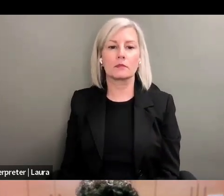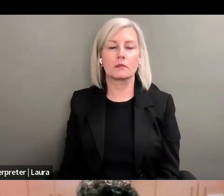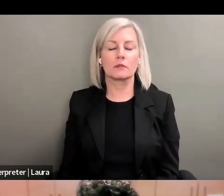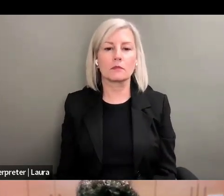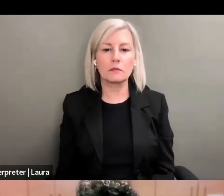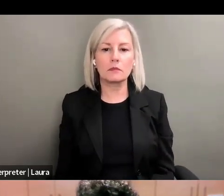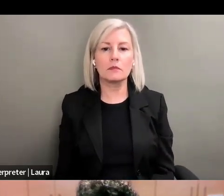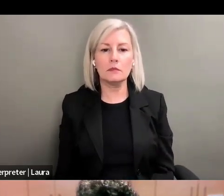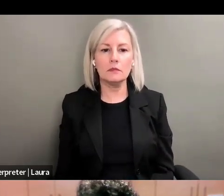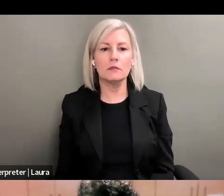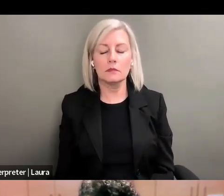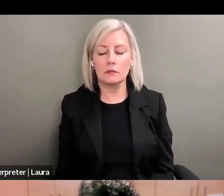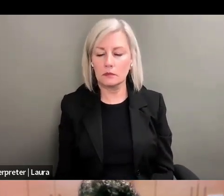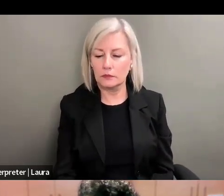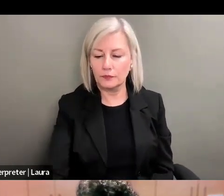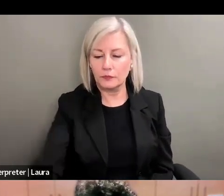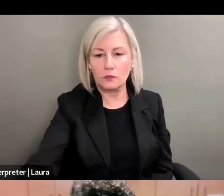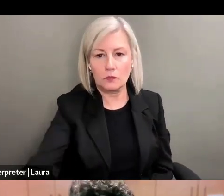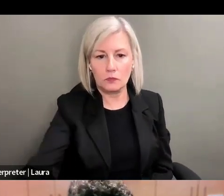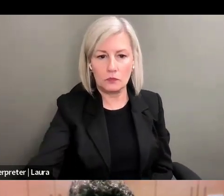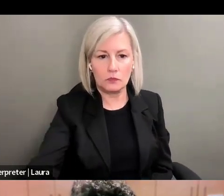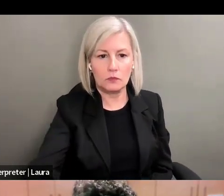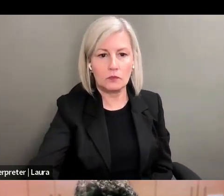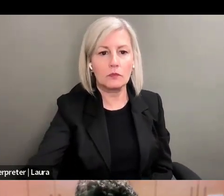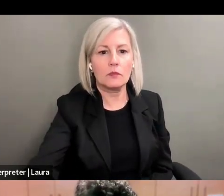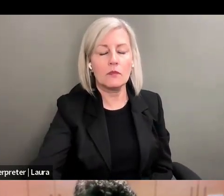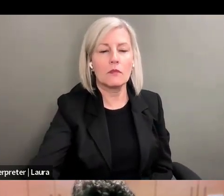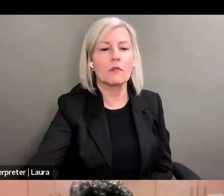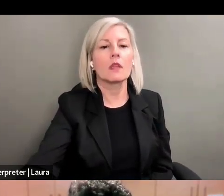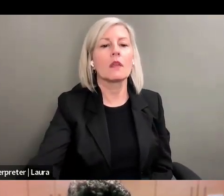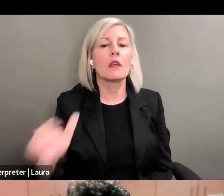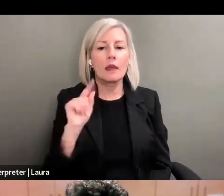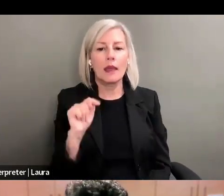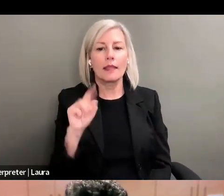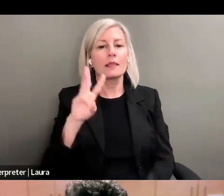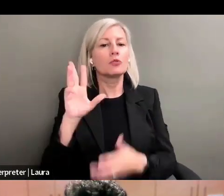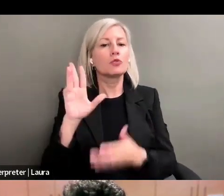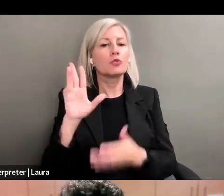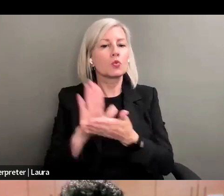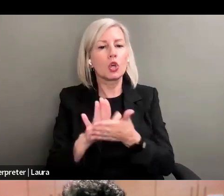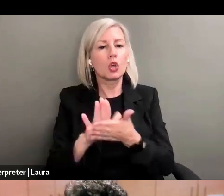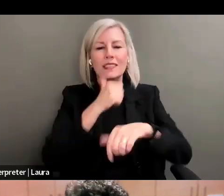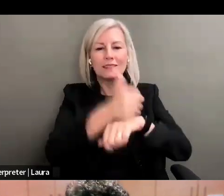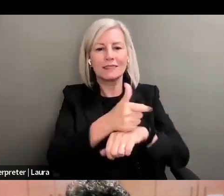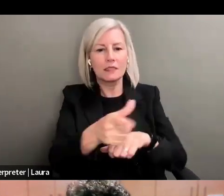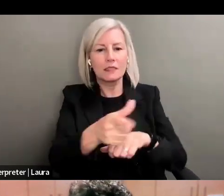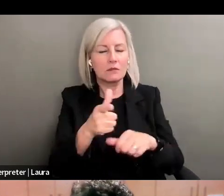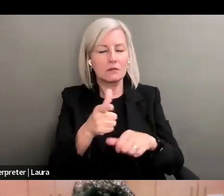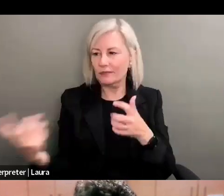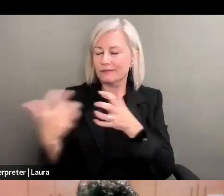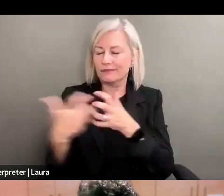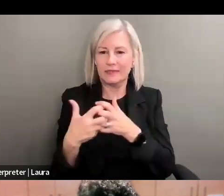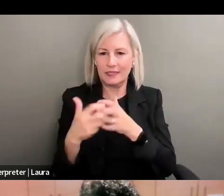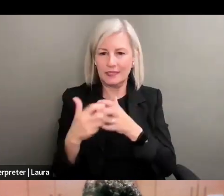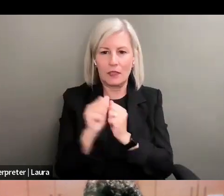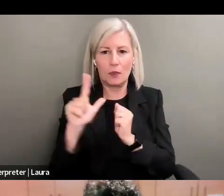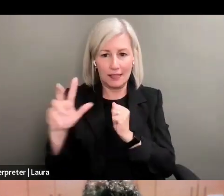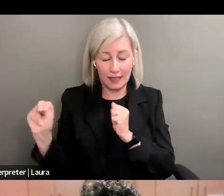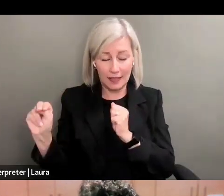So in our setup at the Debbie School, Lynn and I complete this task sort of in together. Though audiologists aren't listed as providers,